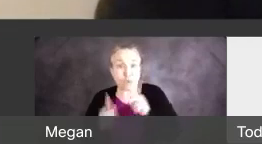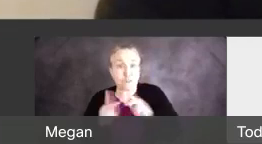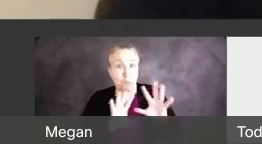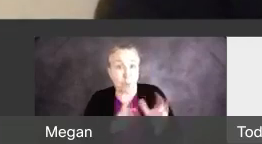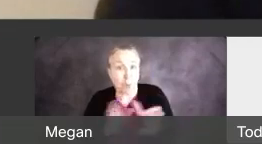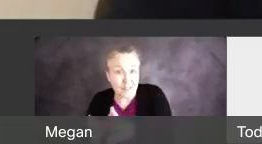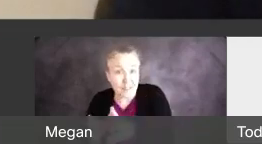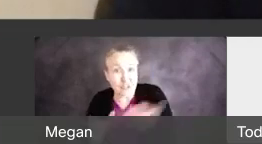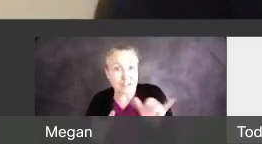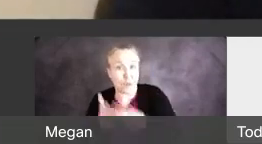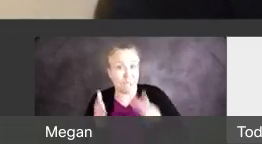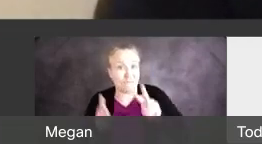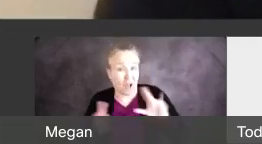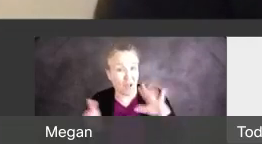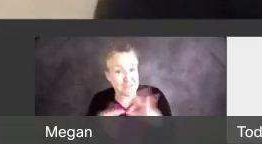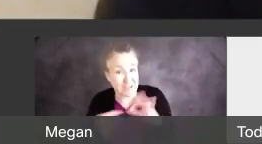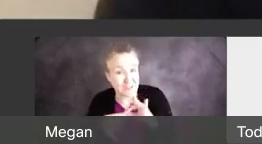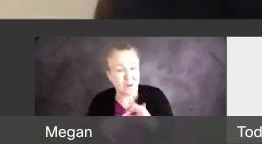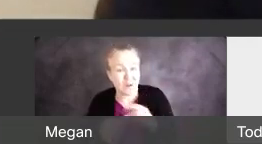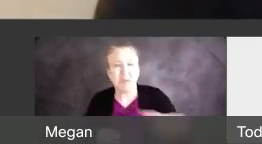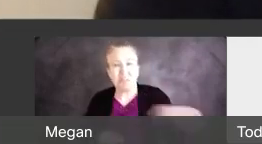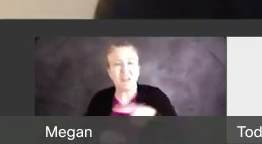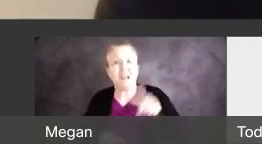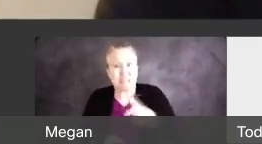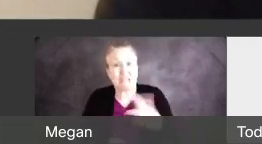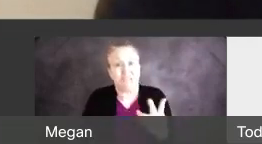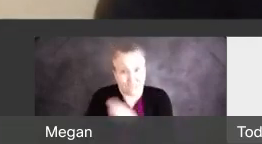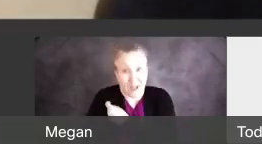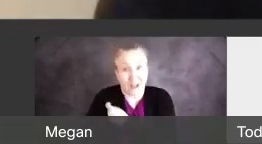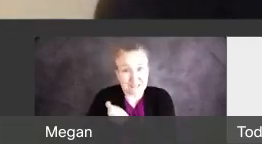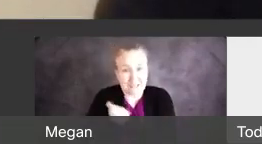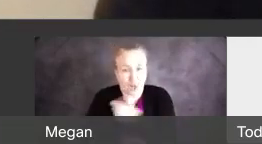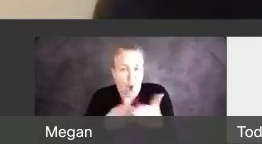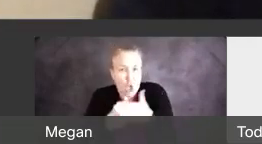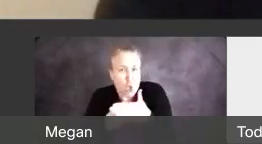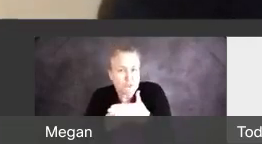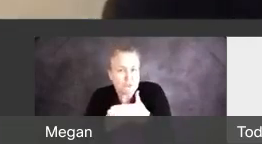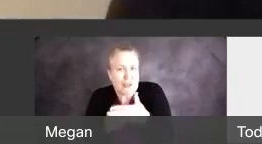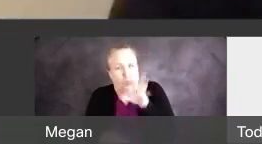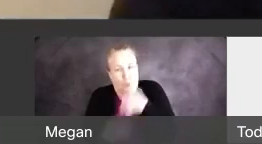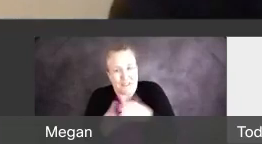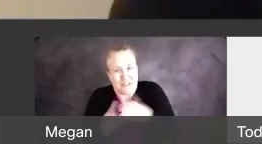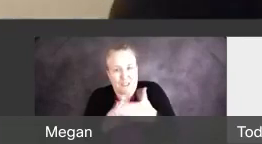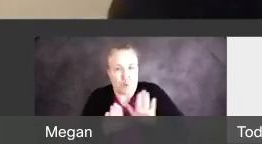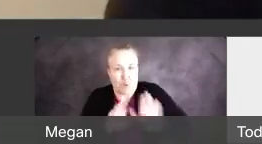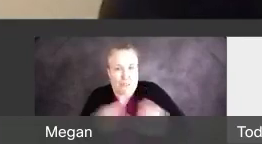said, they need vaccine close and within their communities and that has not been happening.